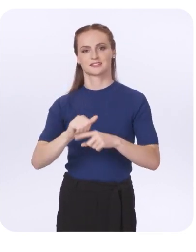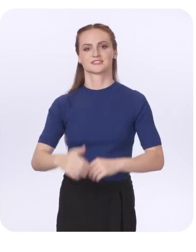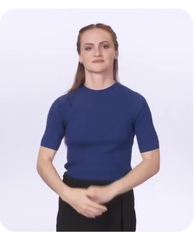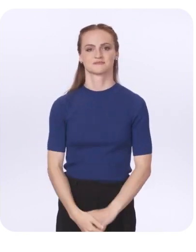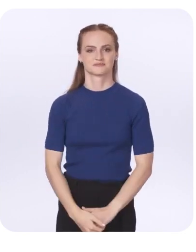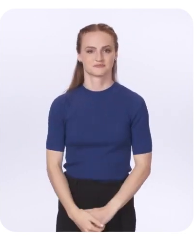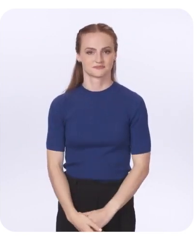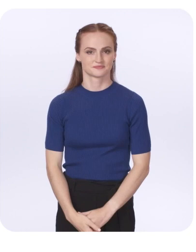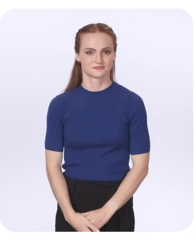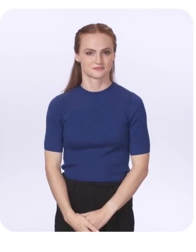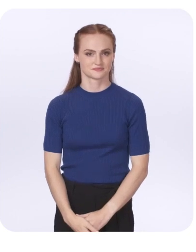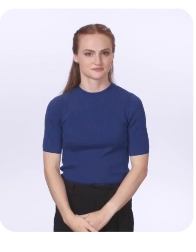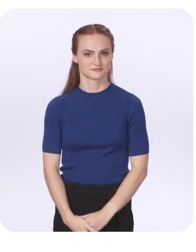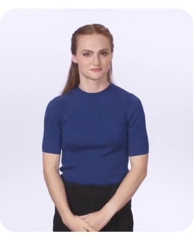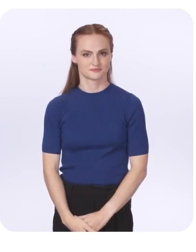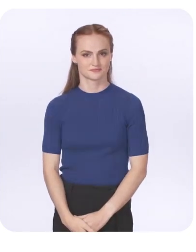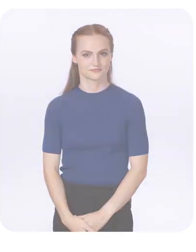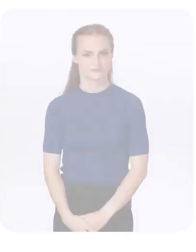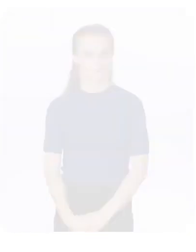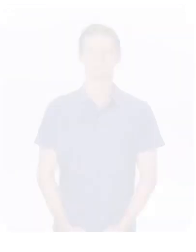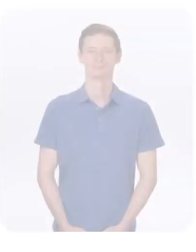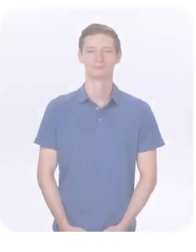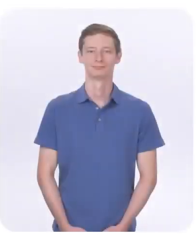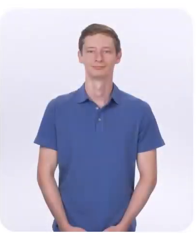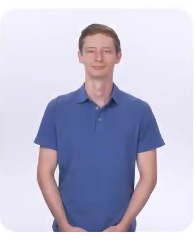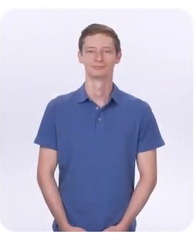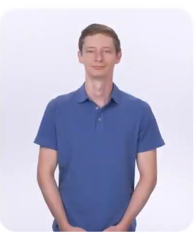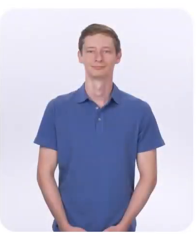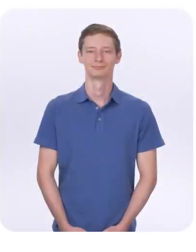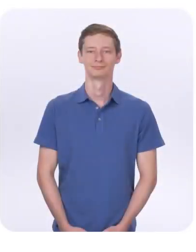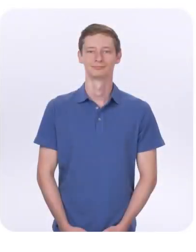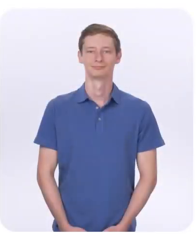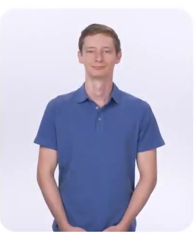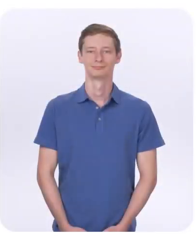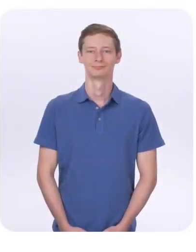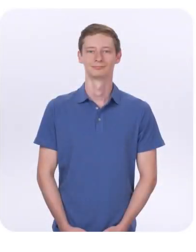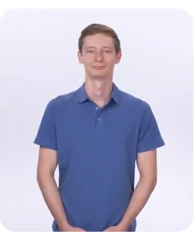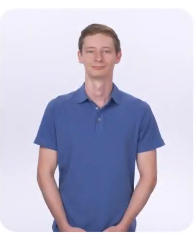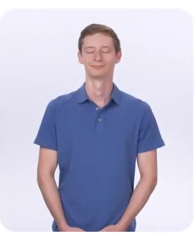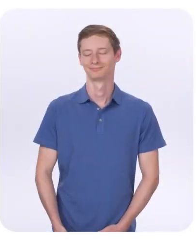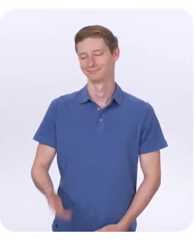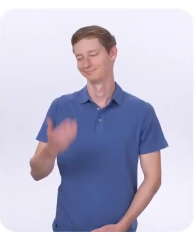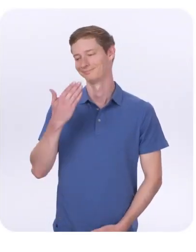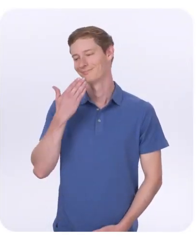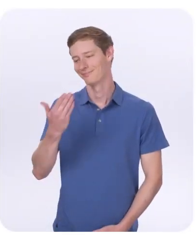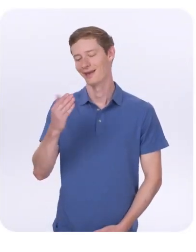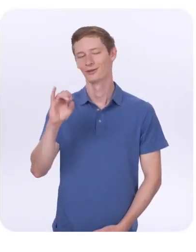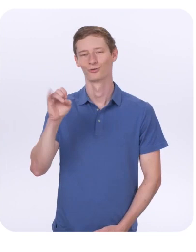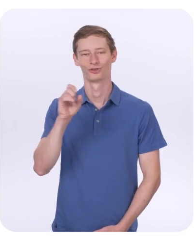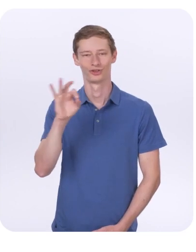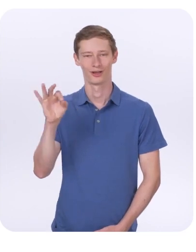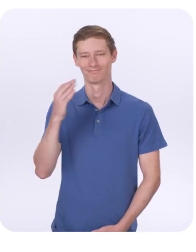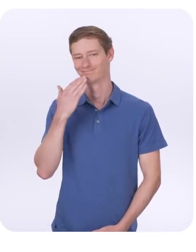Thank you, Jeff. These models have the potential to change the way people code and learn to code.